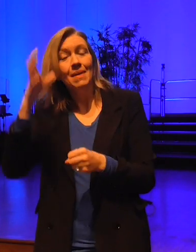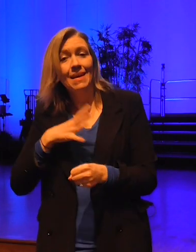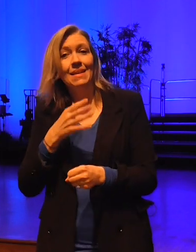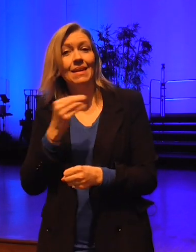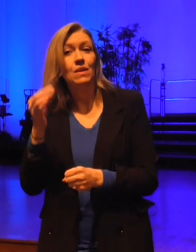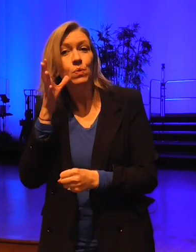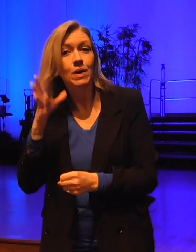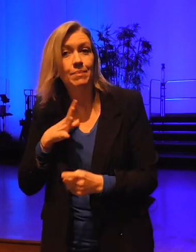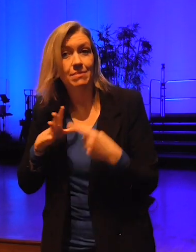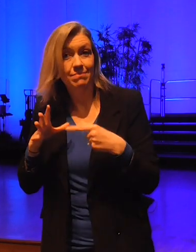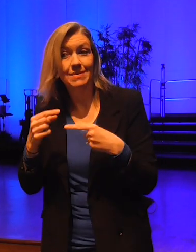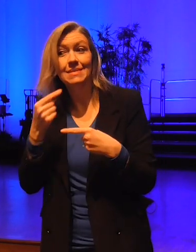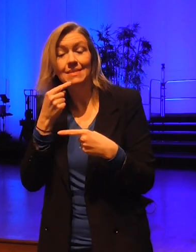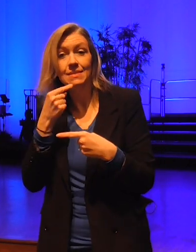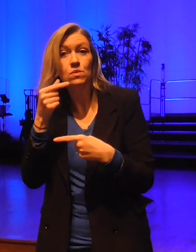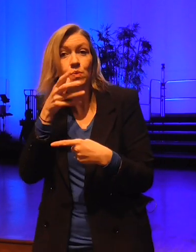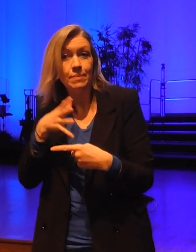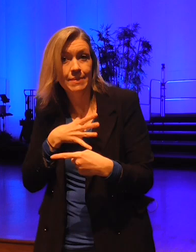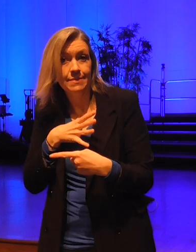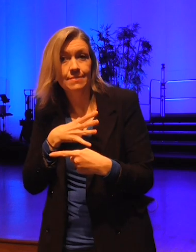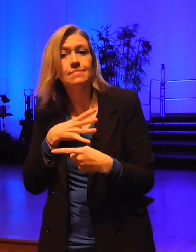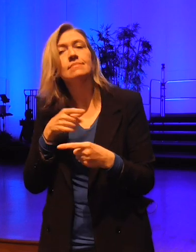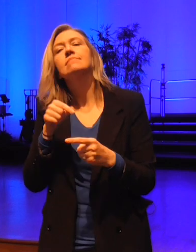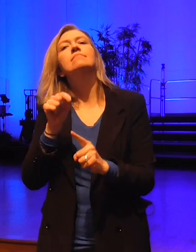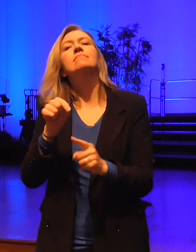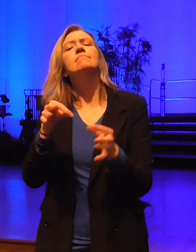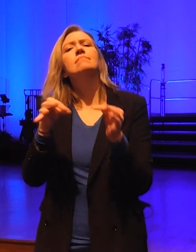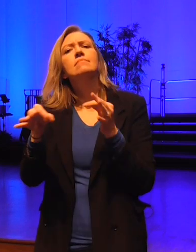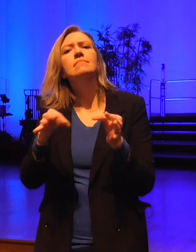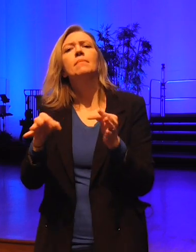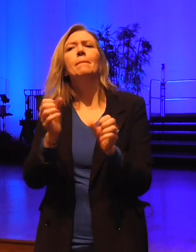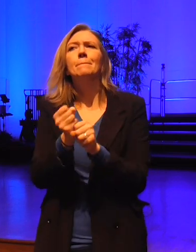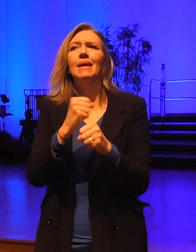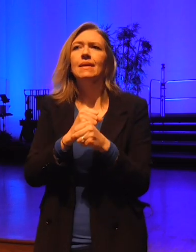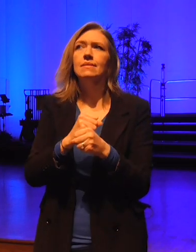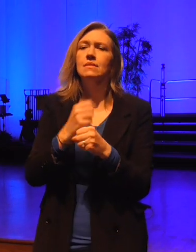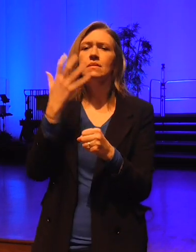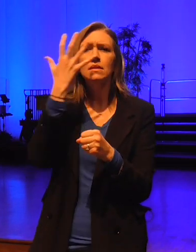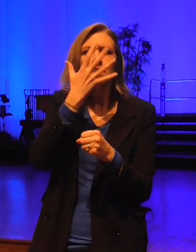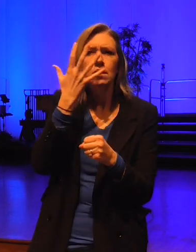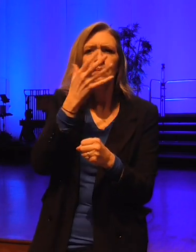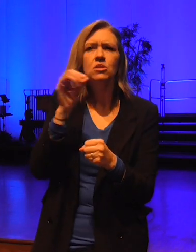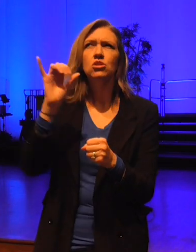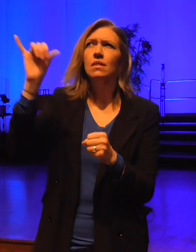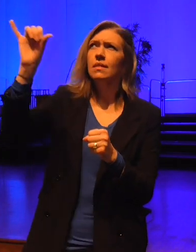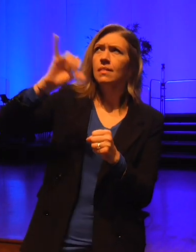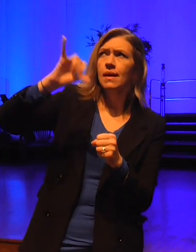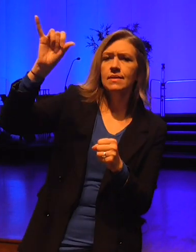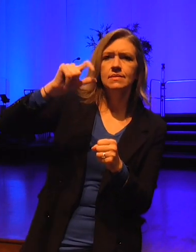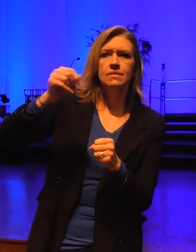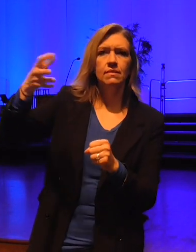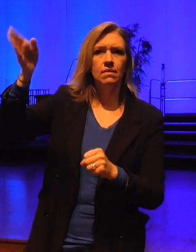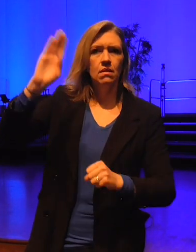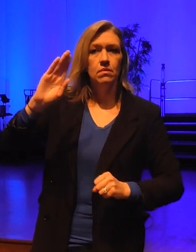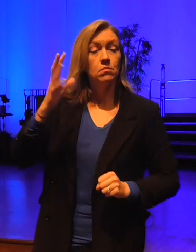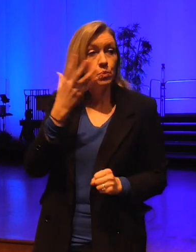it says that are made in the image and likeness of God what a beautiful statement we human beings